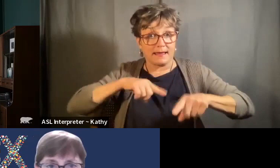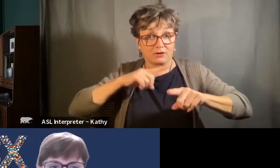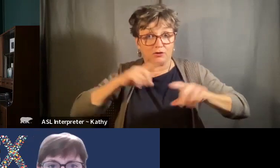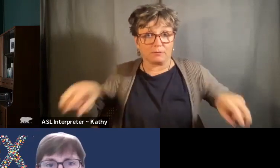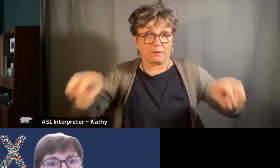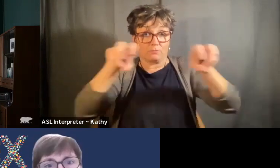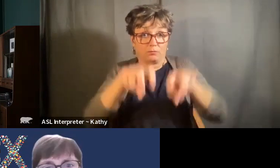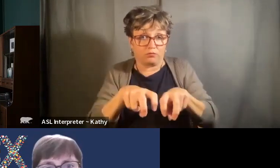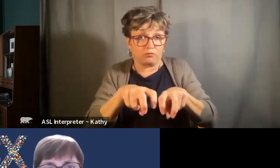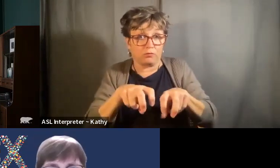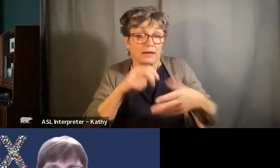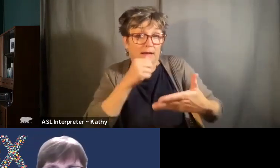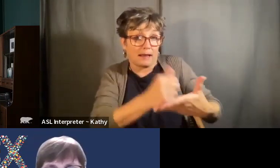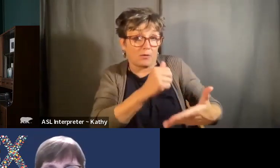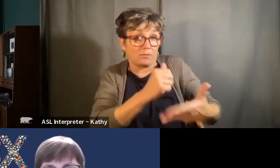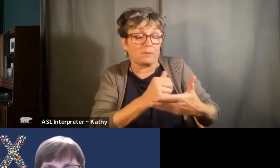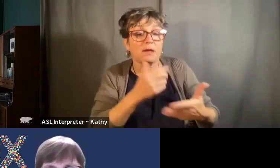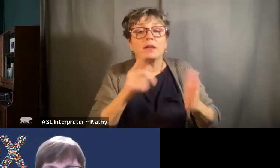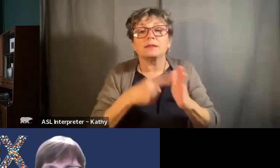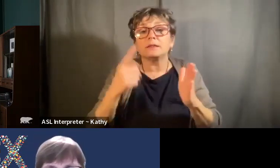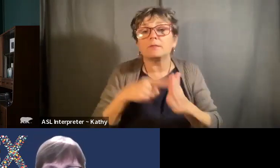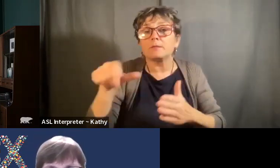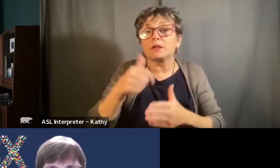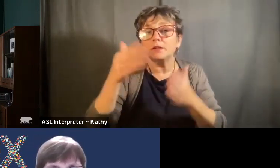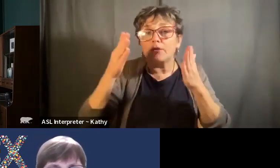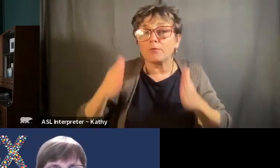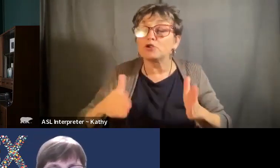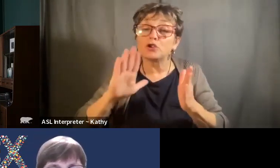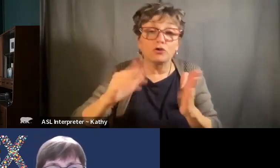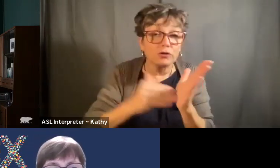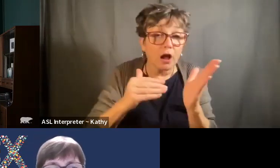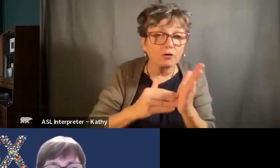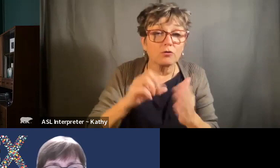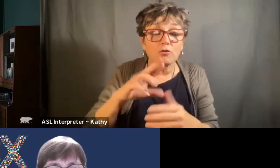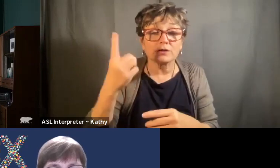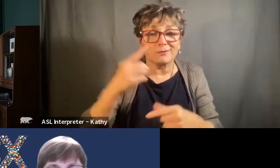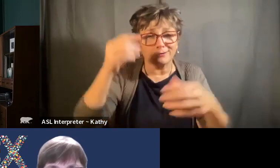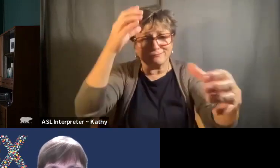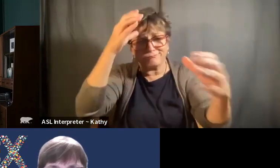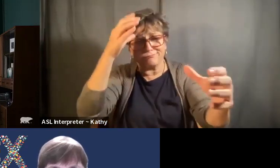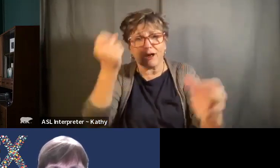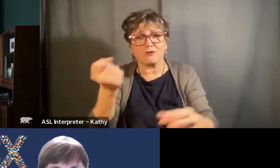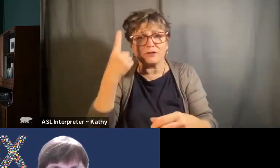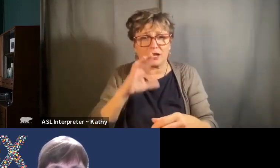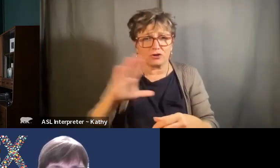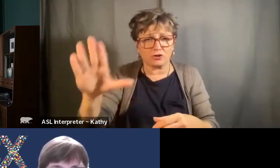your medical information than you do and so they they may want to, you might want them to join you but um, Krista, if you think that this is a request